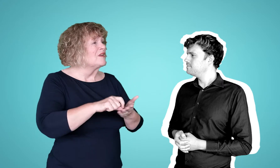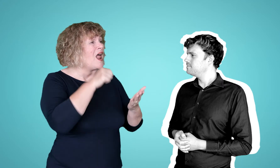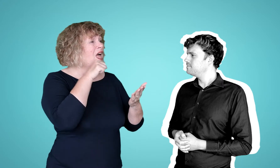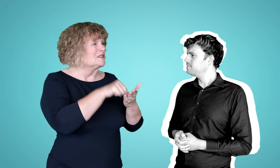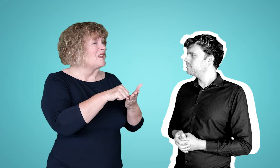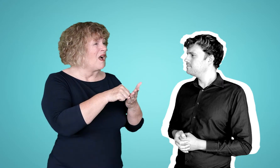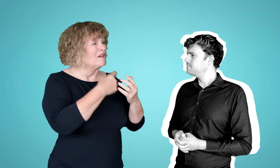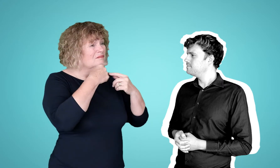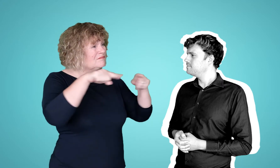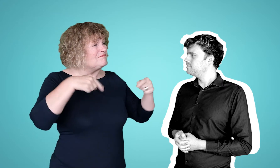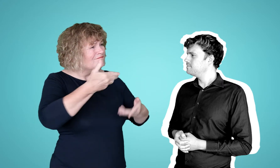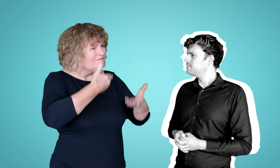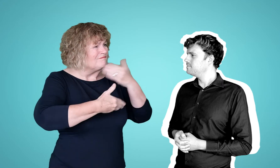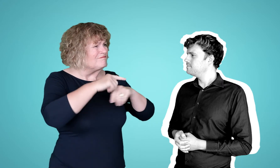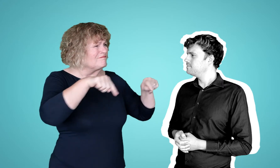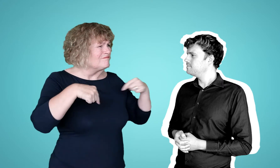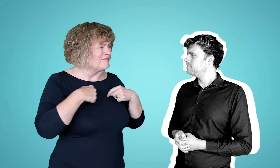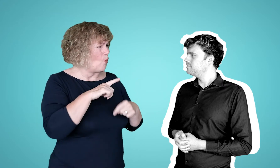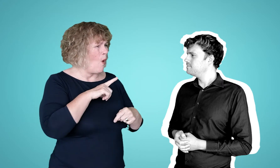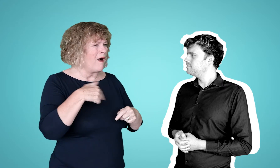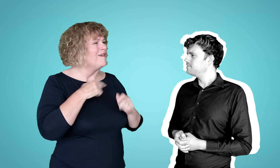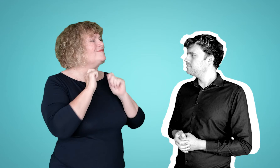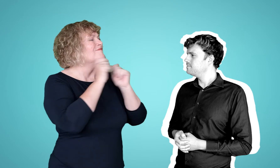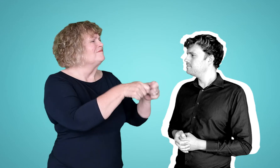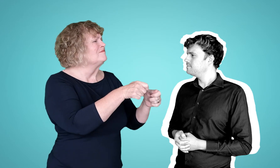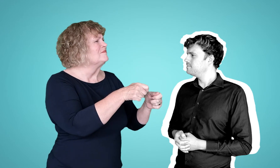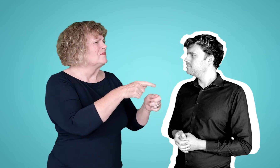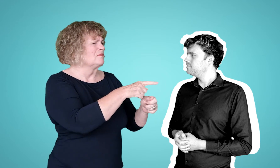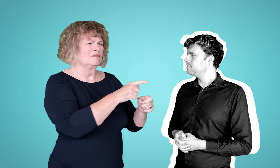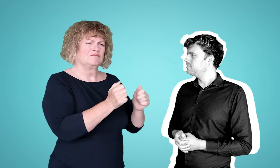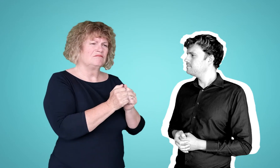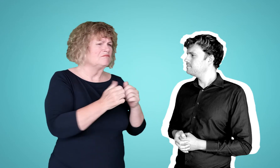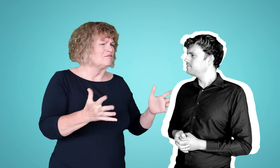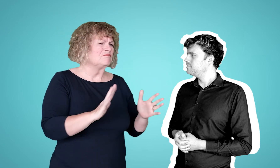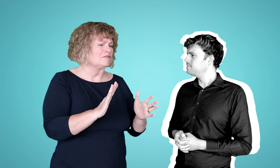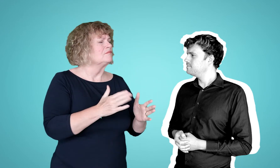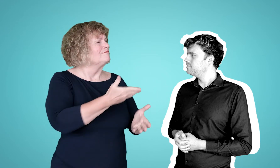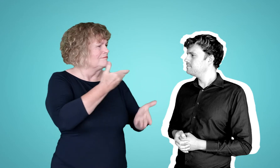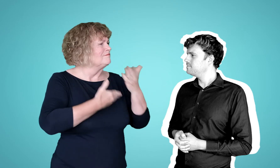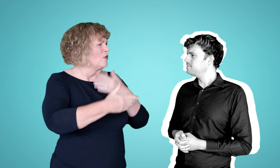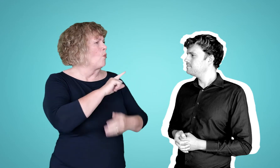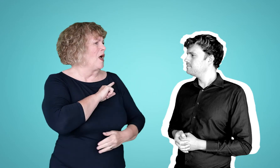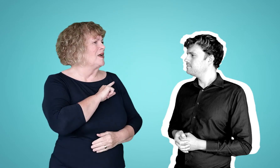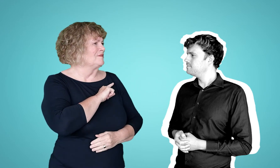Or you can write a letter telling us why you do not agree with our decision.